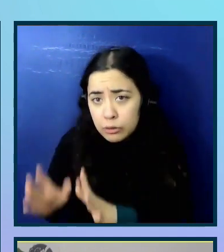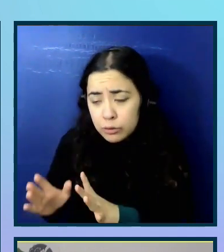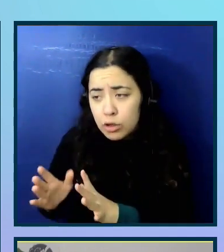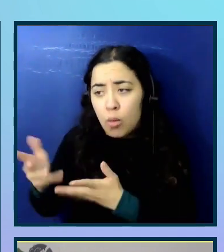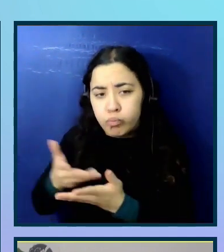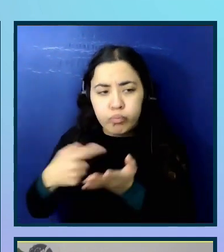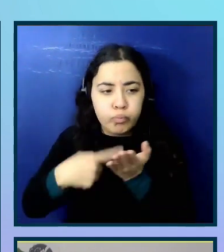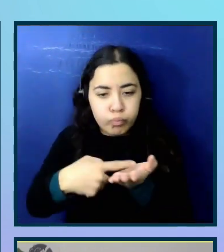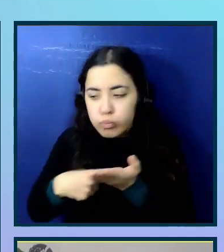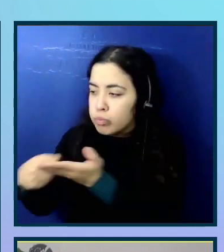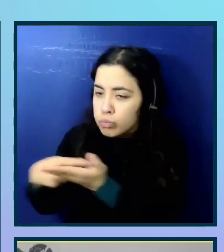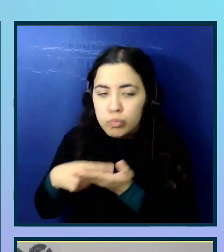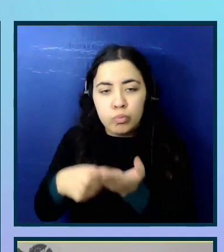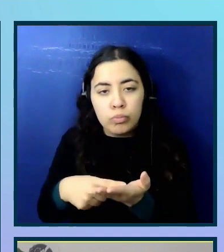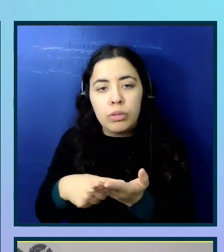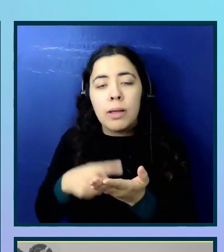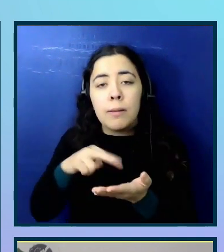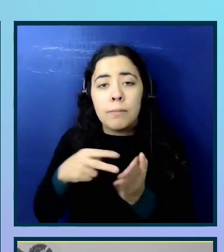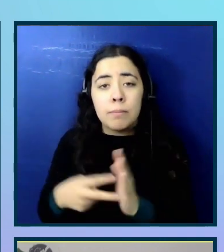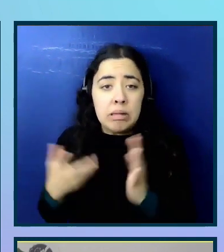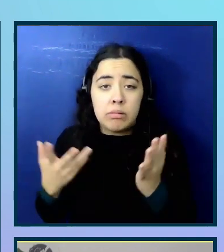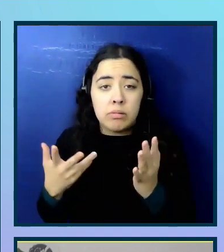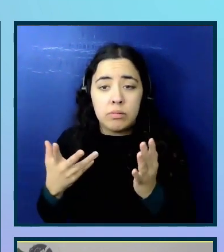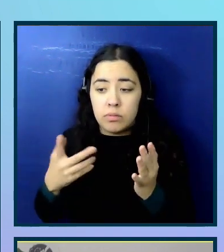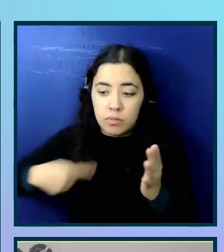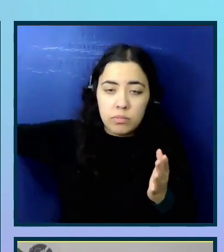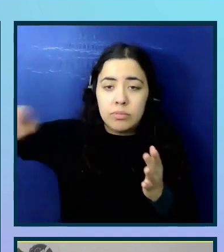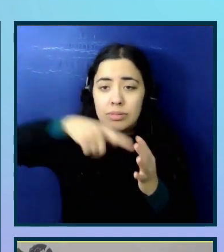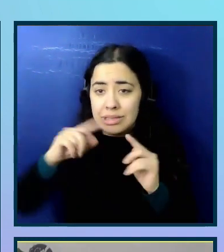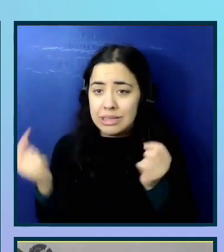can bring more accessible product to the market